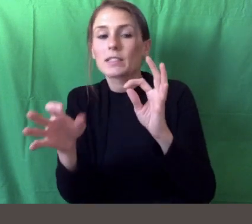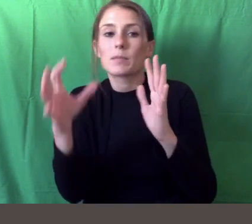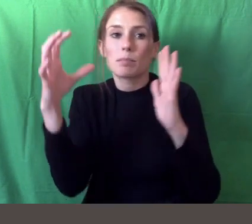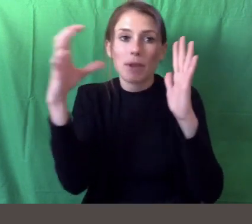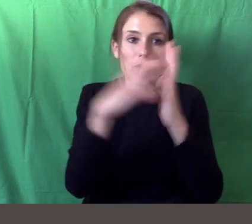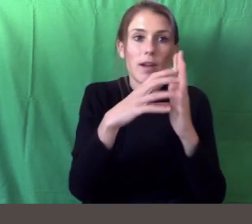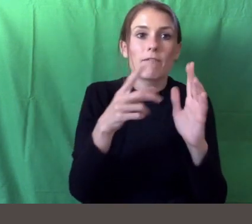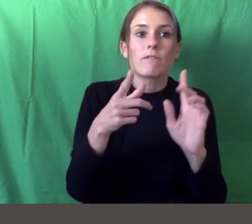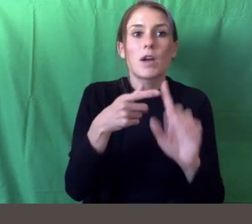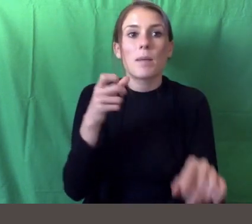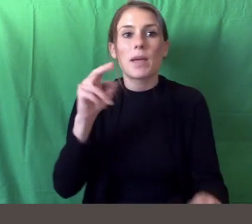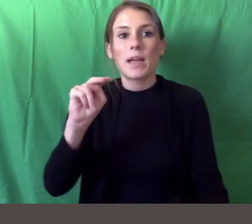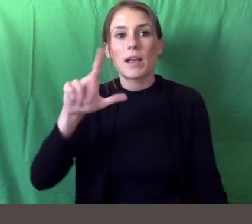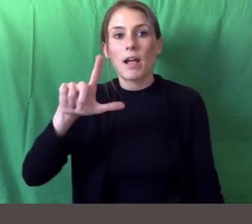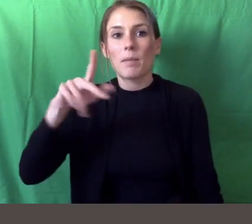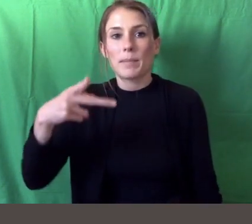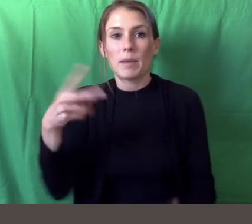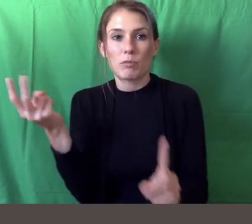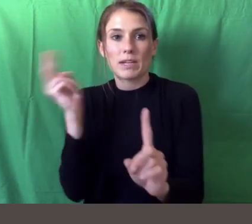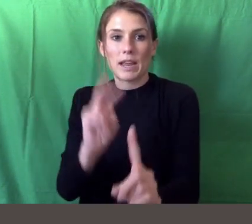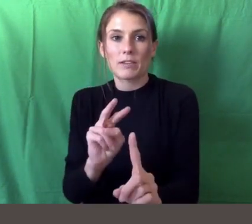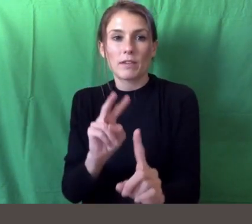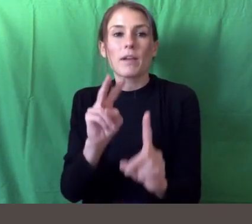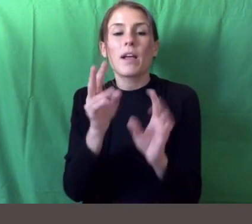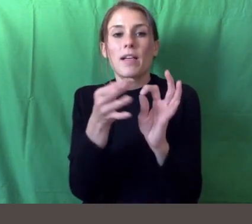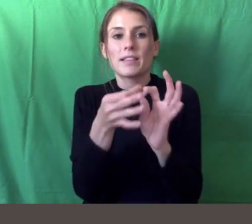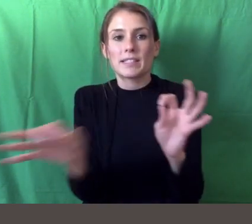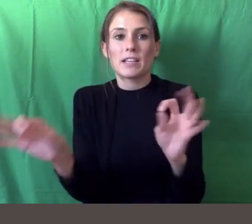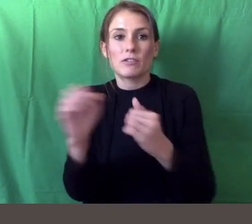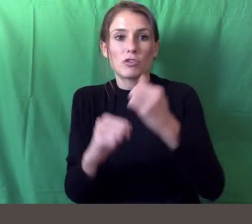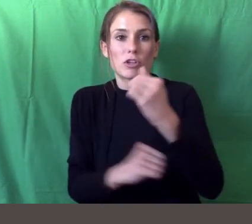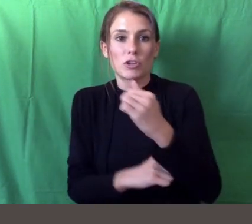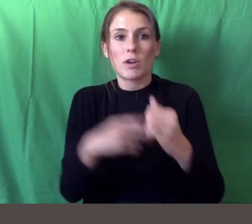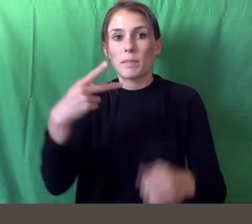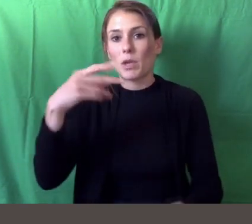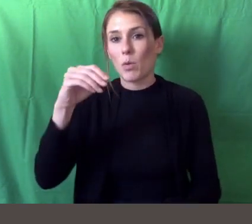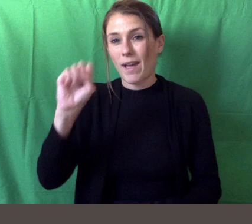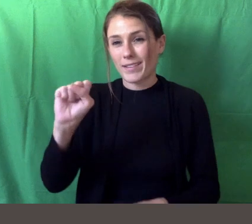From an NLP perspective, the sentence structure and parts of speech are mostly correct.